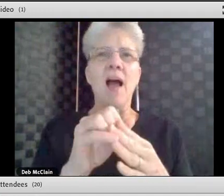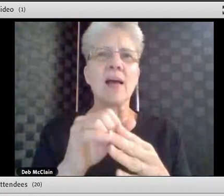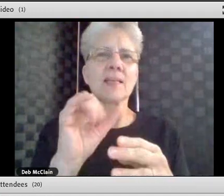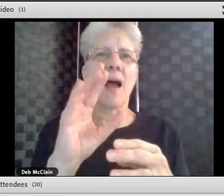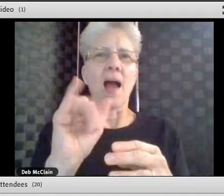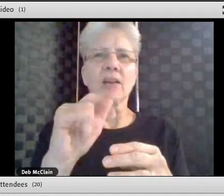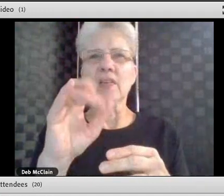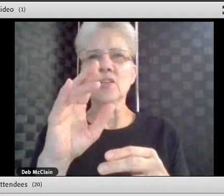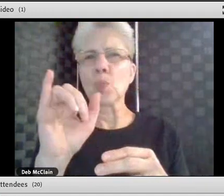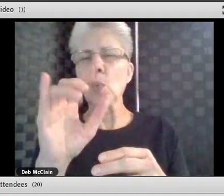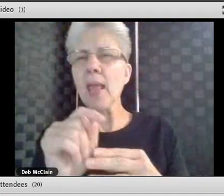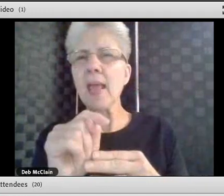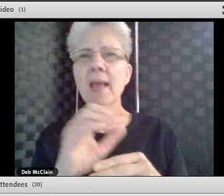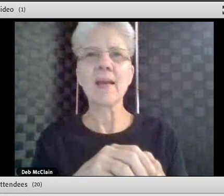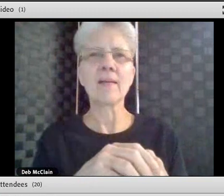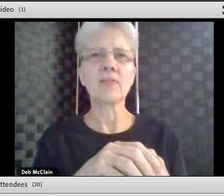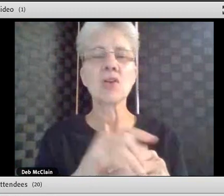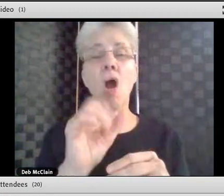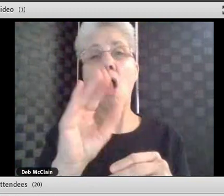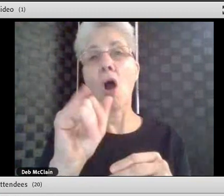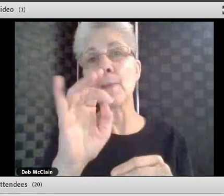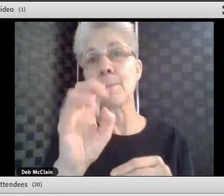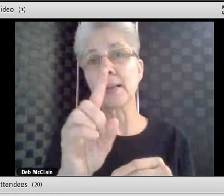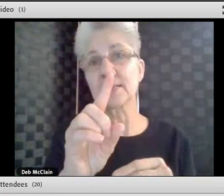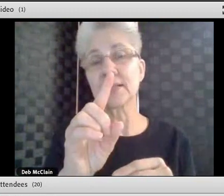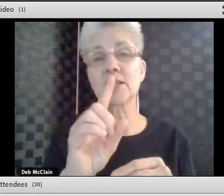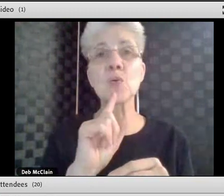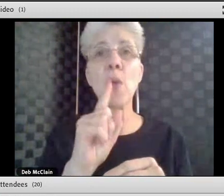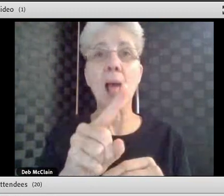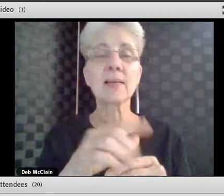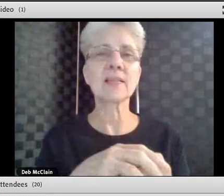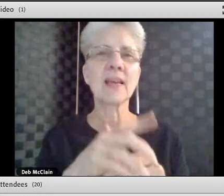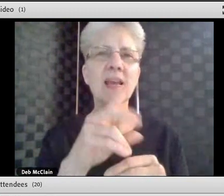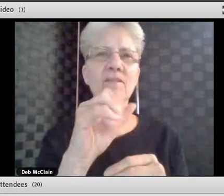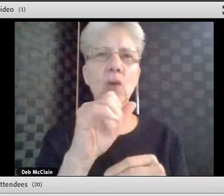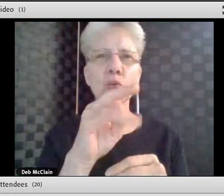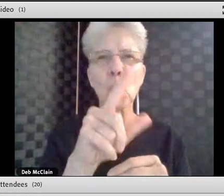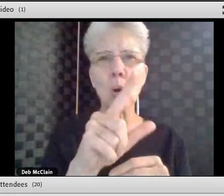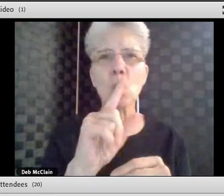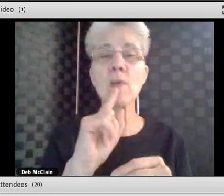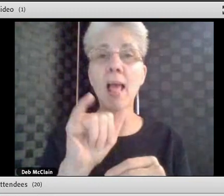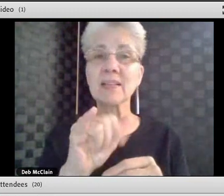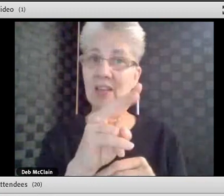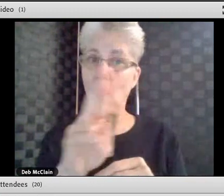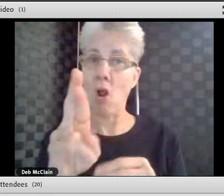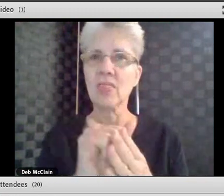Augmented reality and virtual reality, they've kind of started creeping into our everyday lives, right?